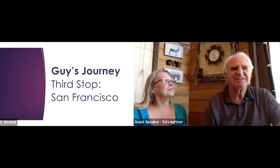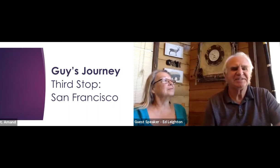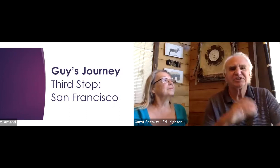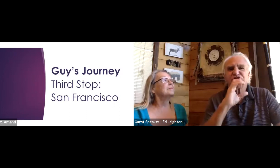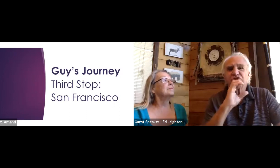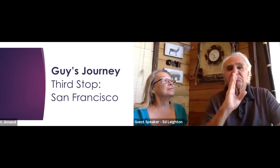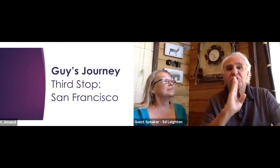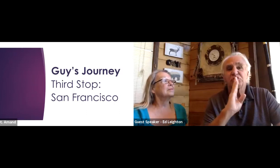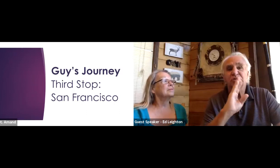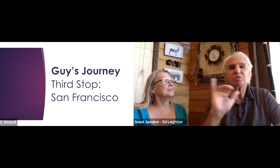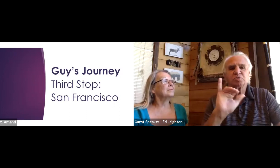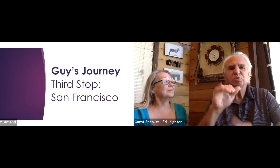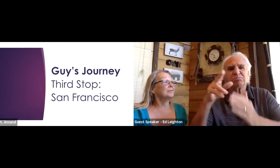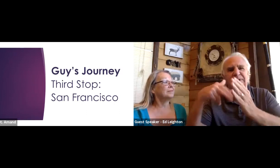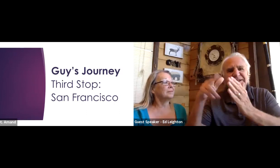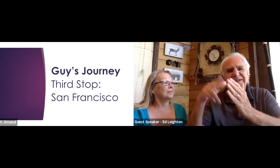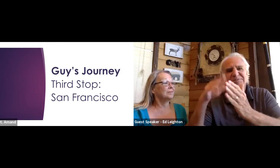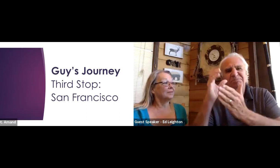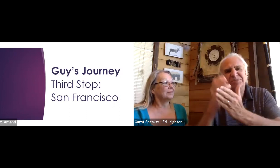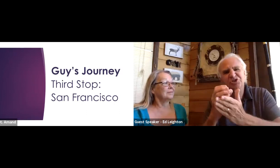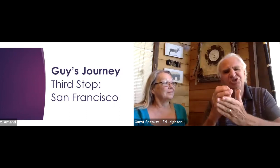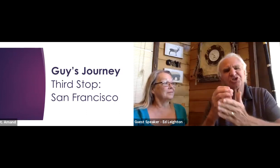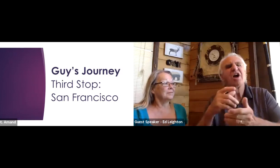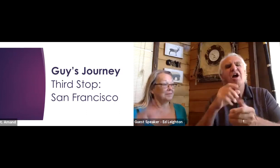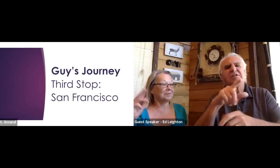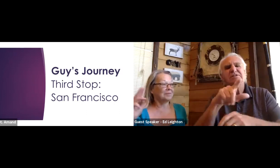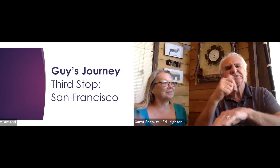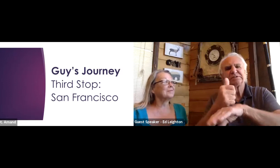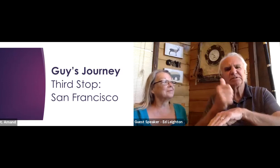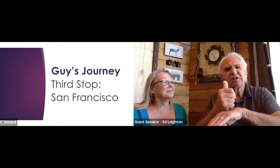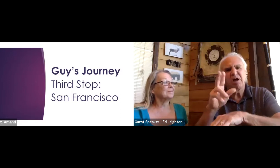his creation of the 3D artwork of all hands.